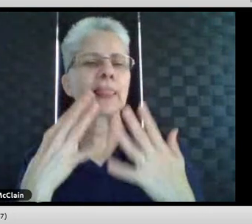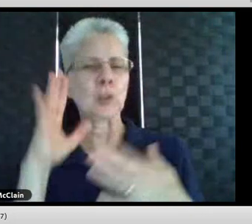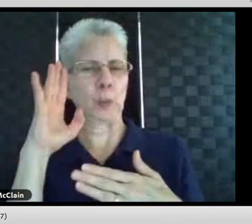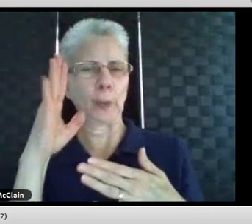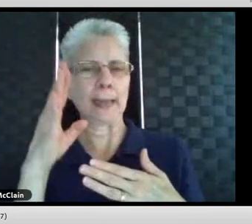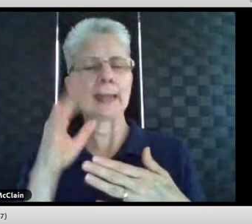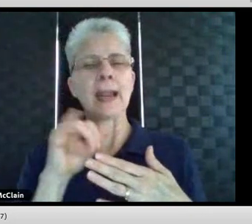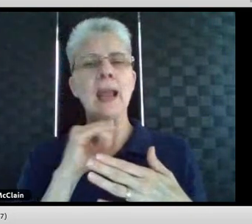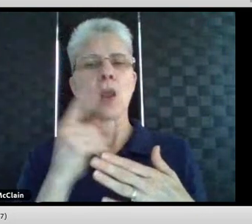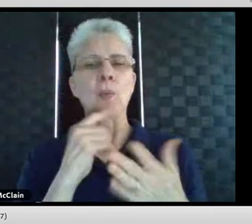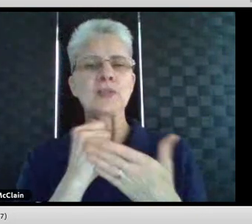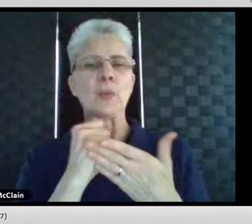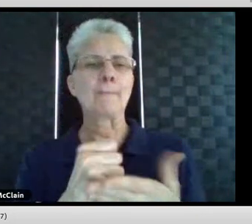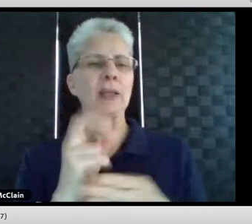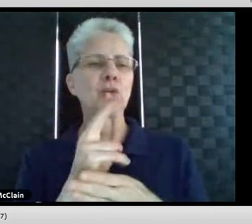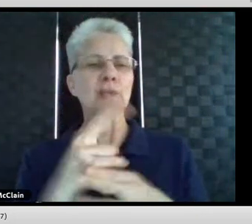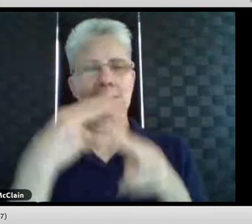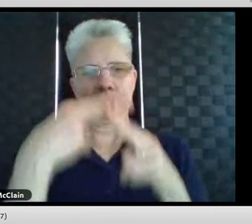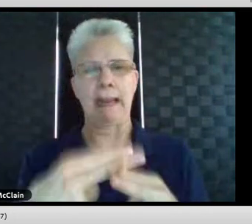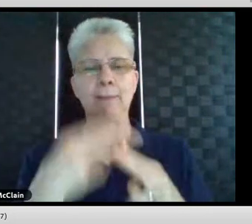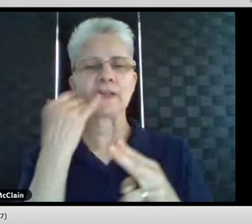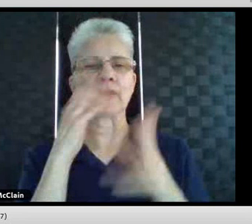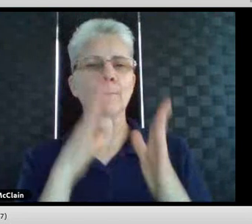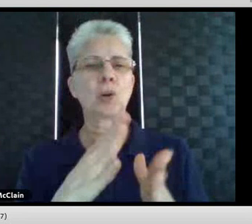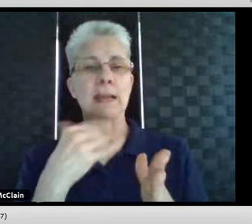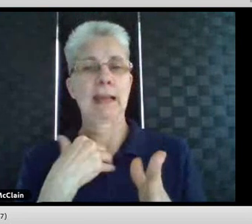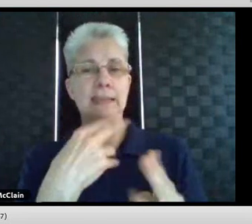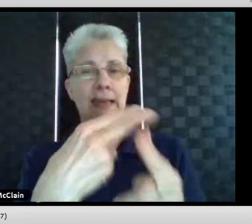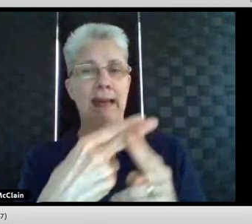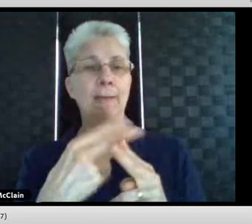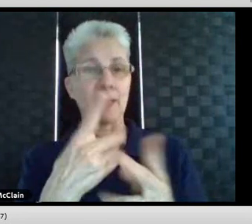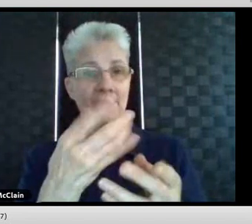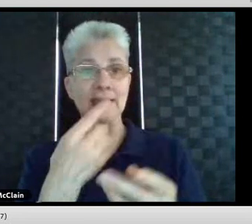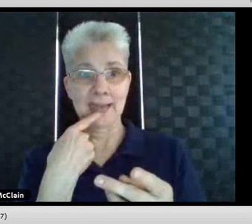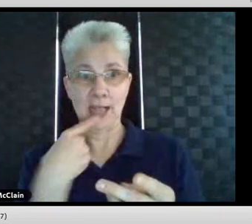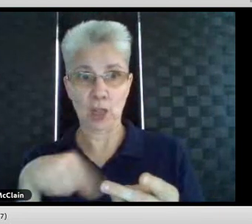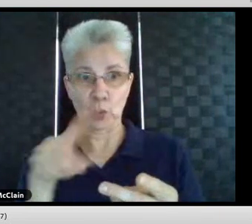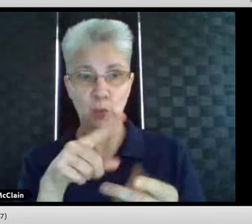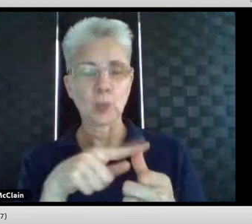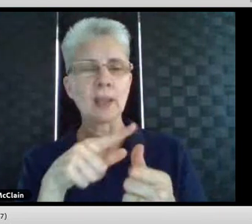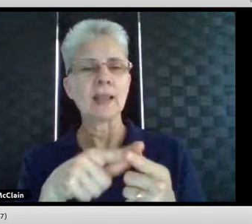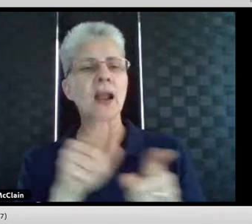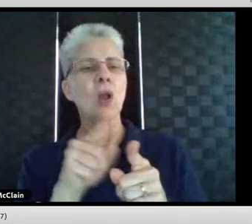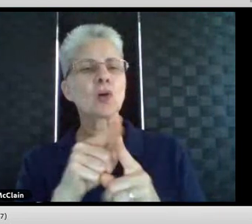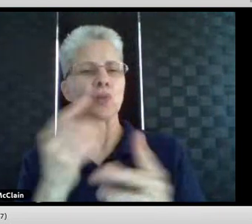and I always recommending using names if the person has a name, if they give it to you, and I always give them my name.